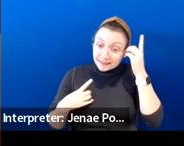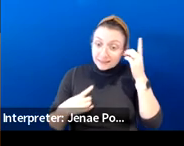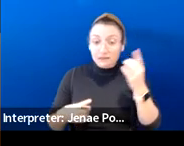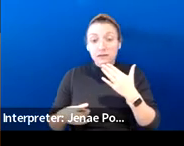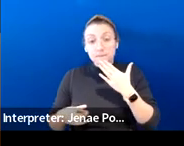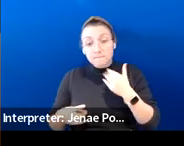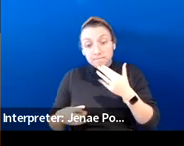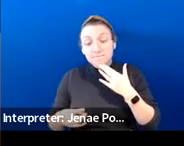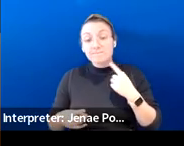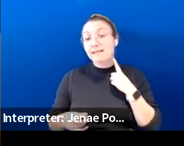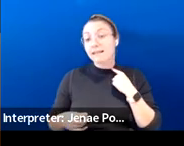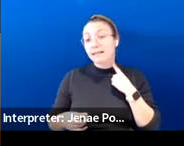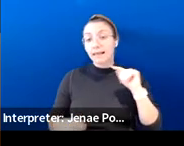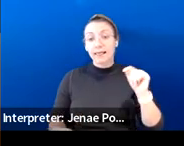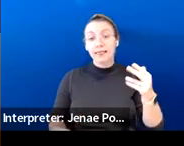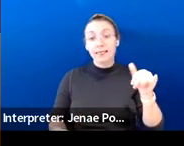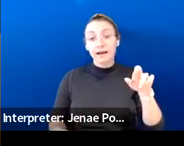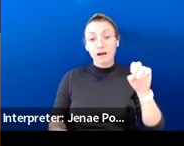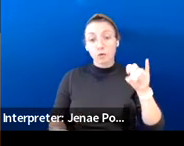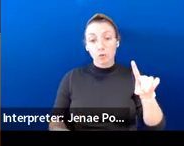thyroid problems, drugs, misuse or withdrawal.